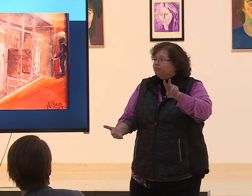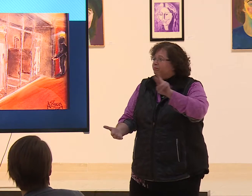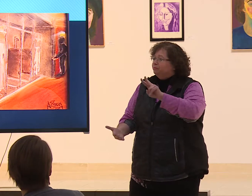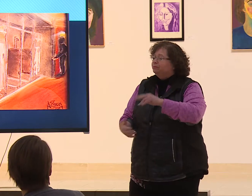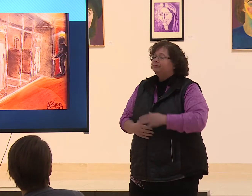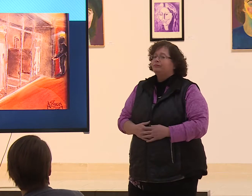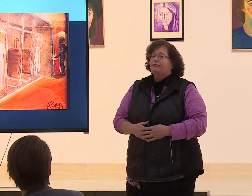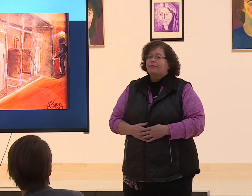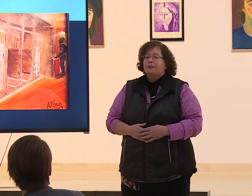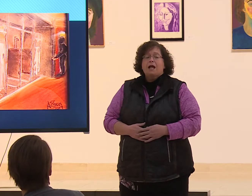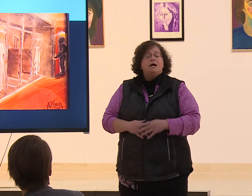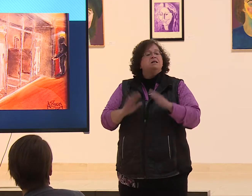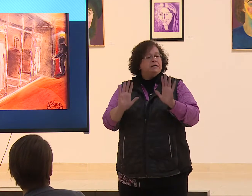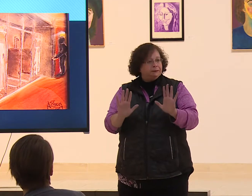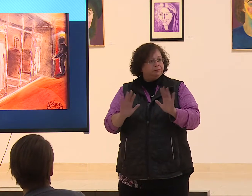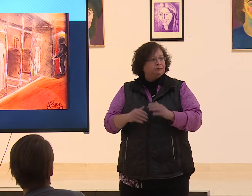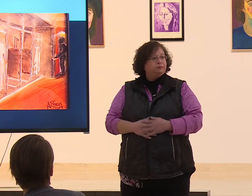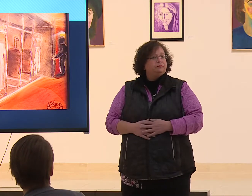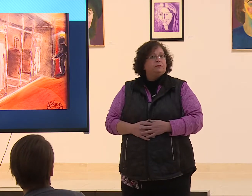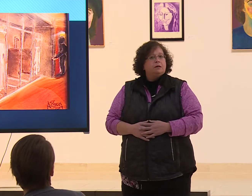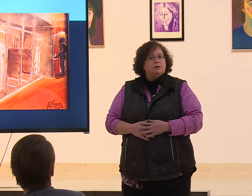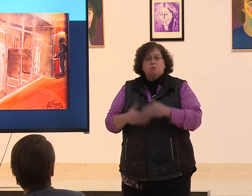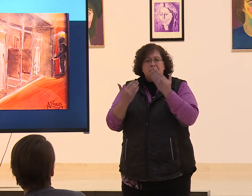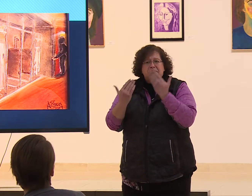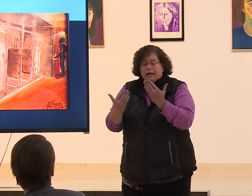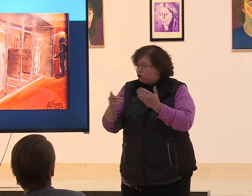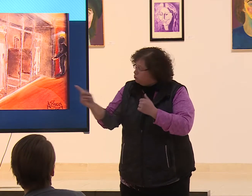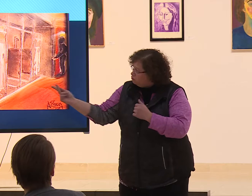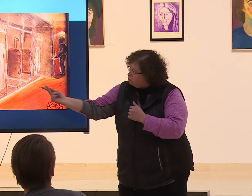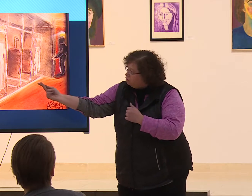the same story, they say, "This happened to me, too."